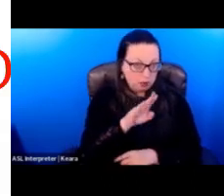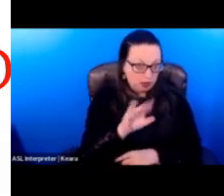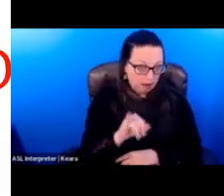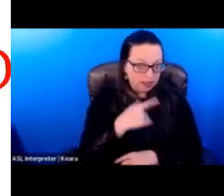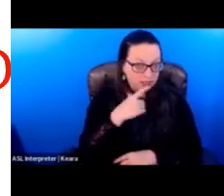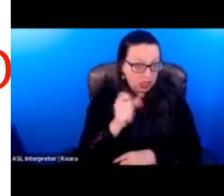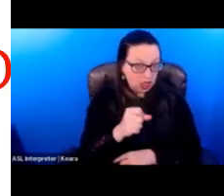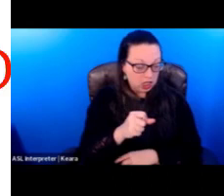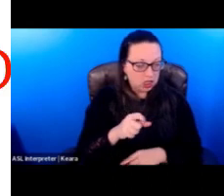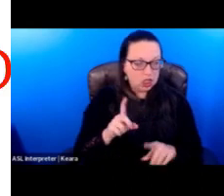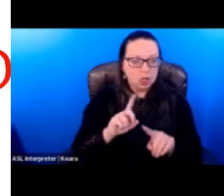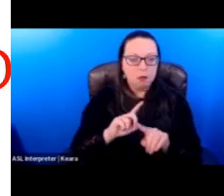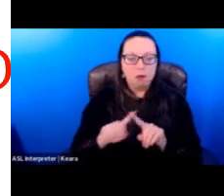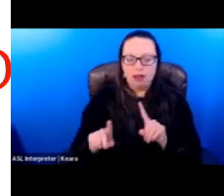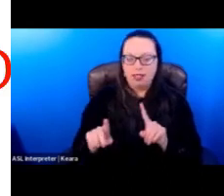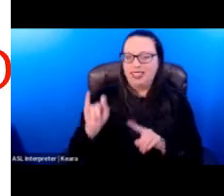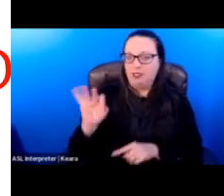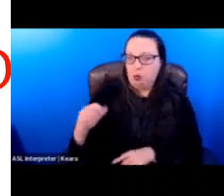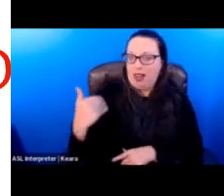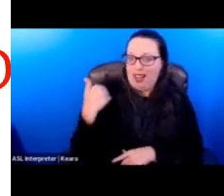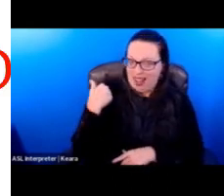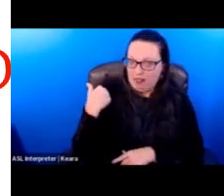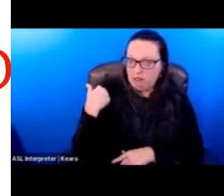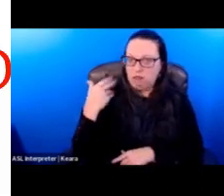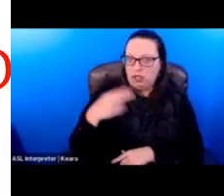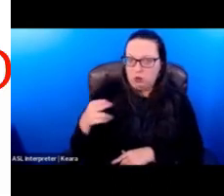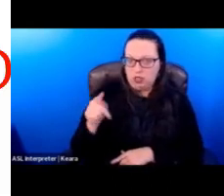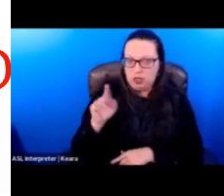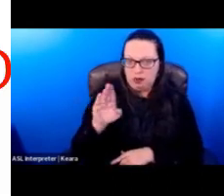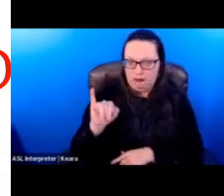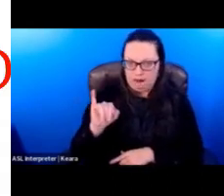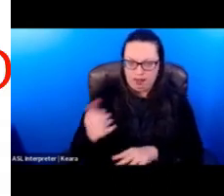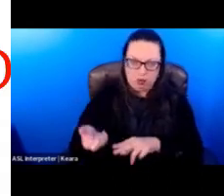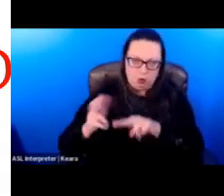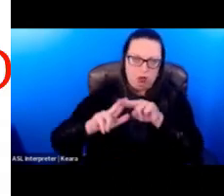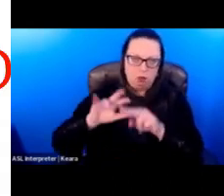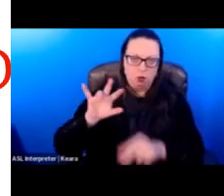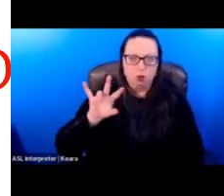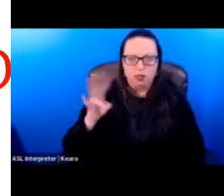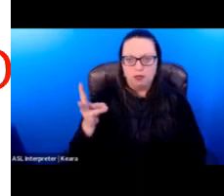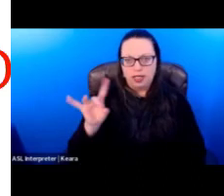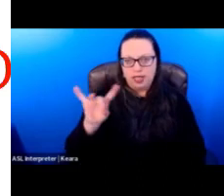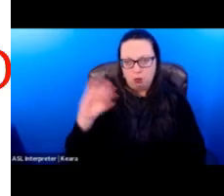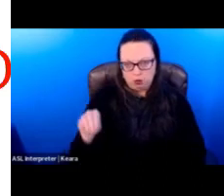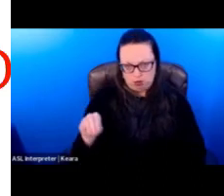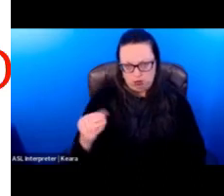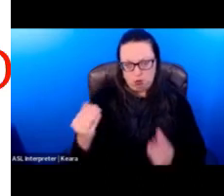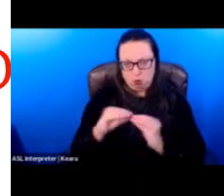that as you have a history, that increases up to 78% of those more severe, and then over on